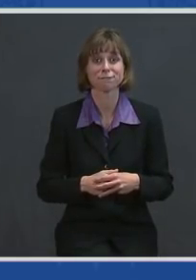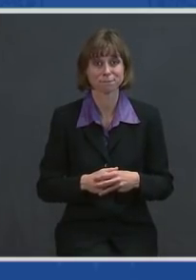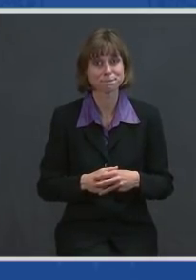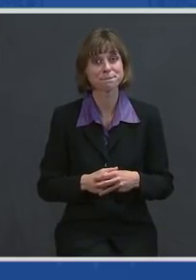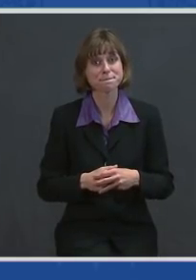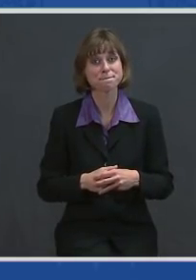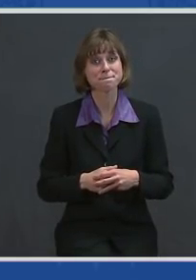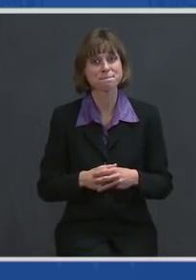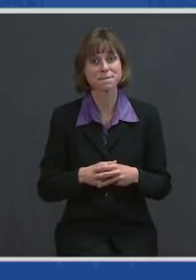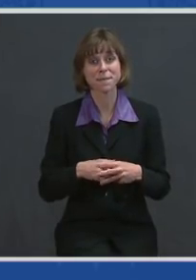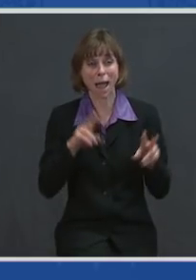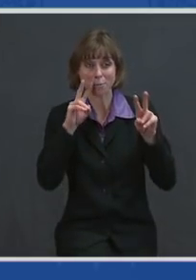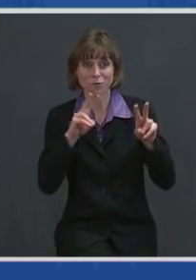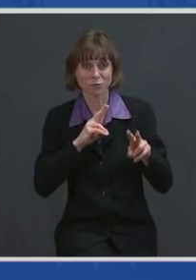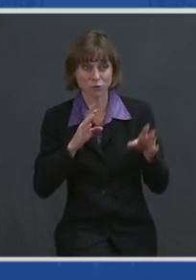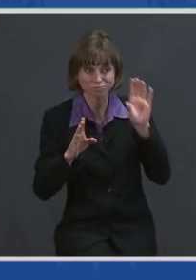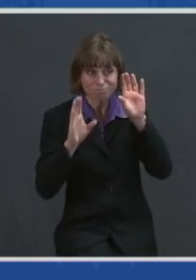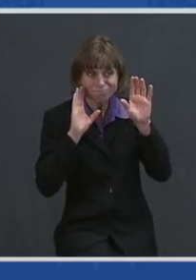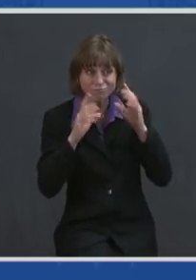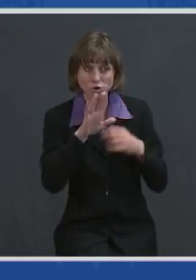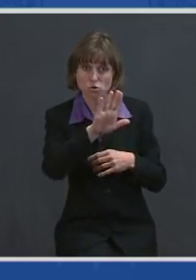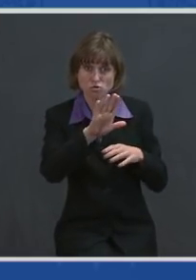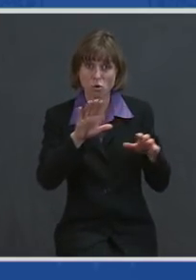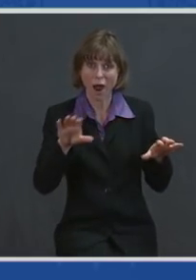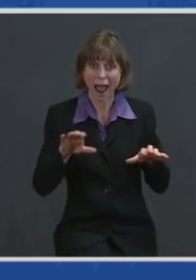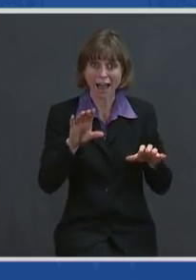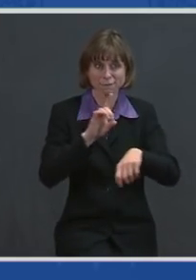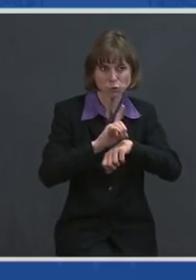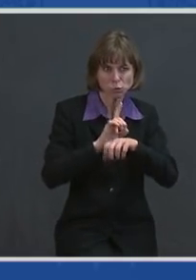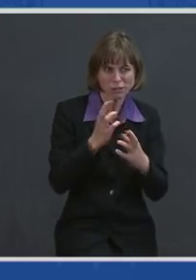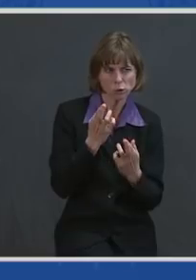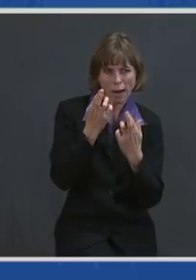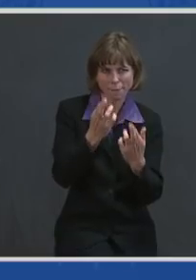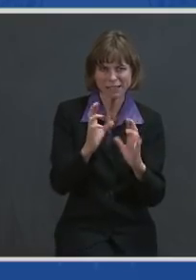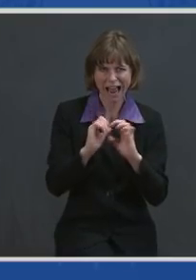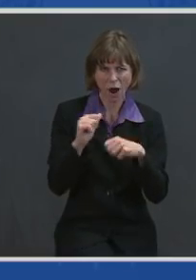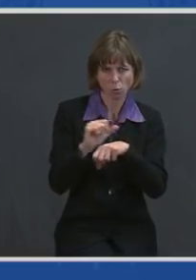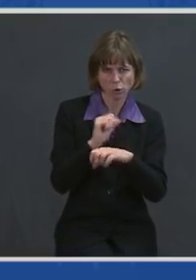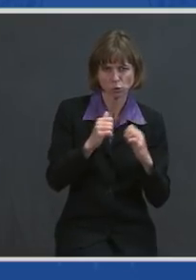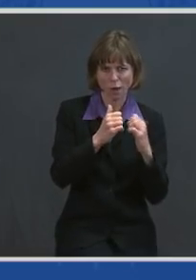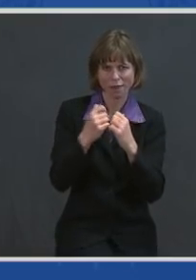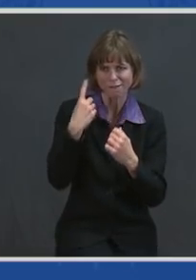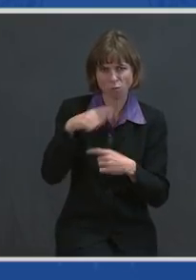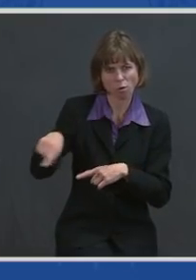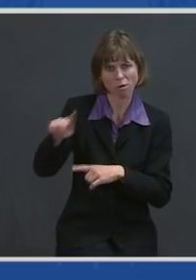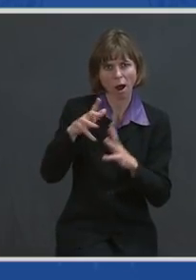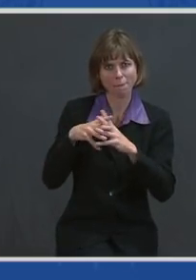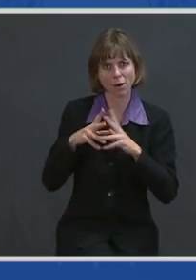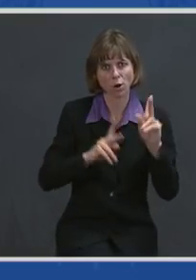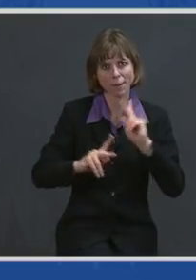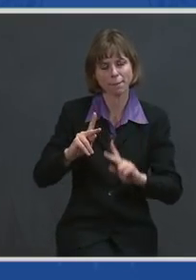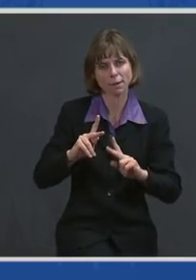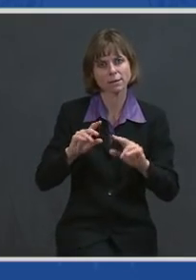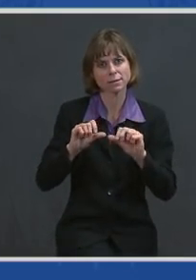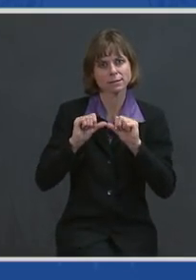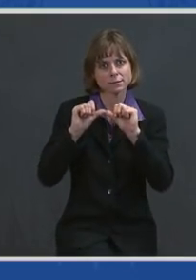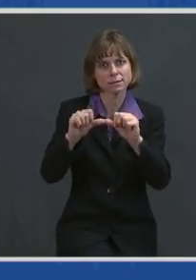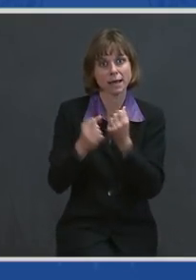and recommendations of how we will work together to keep the American people safe to meet every challenge in the 21st century.